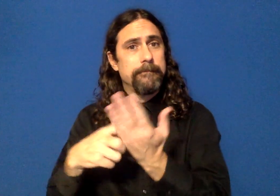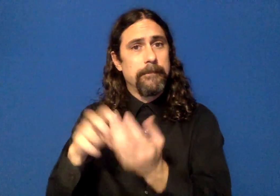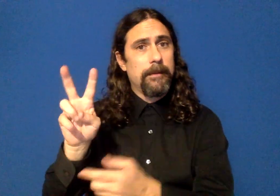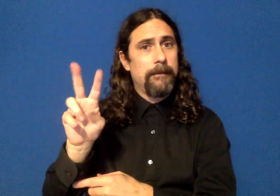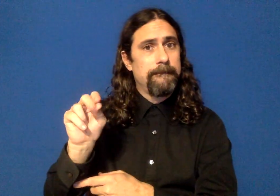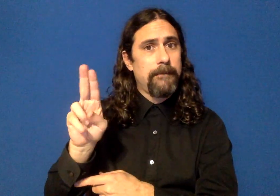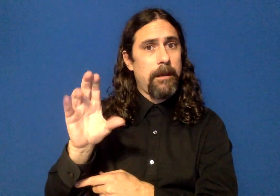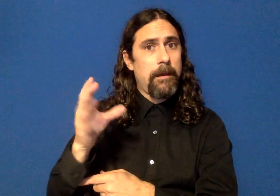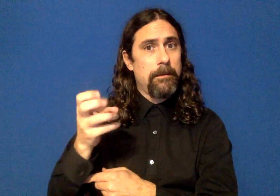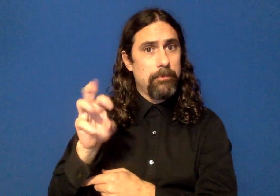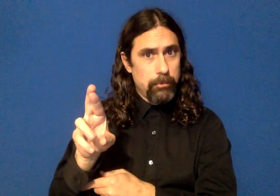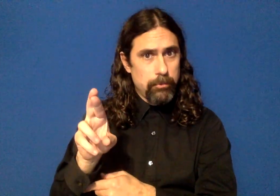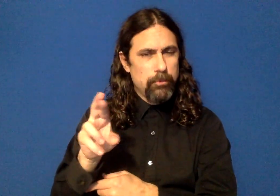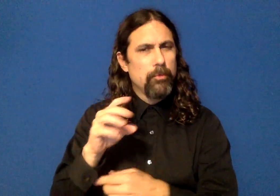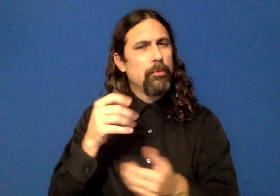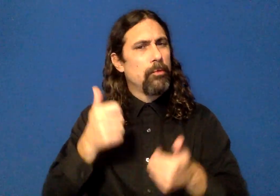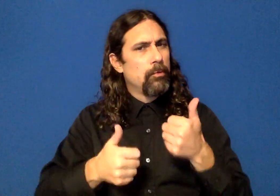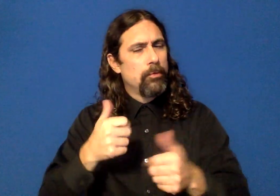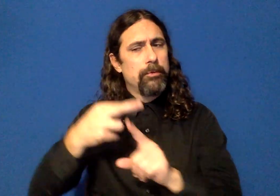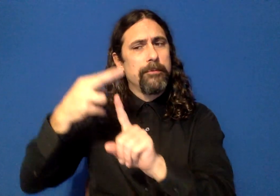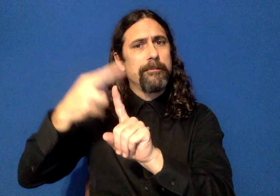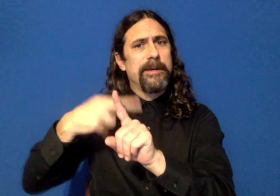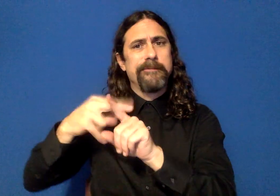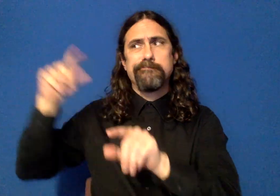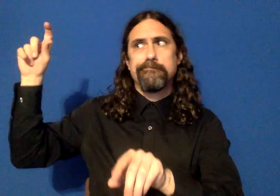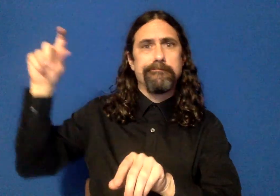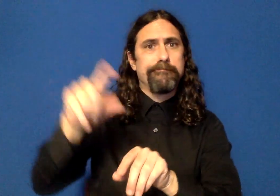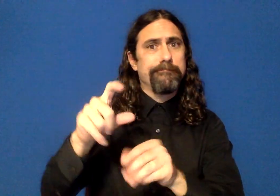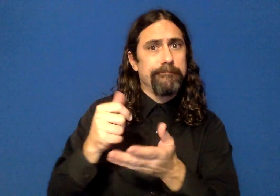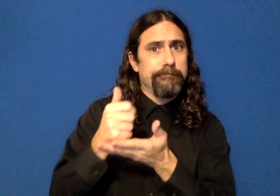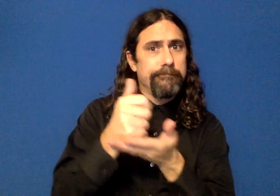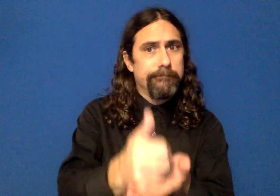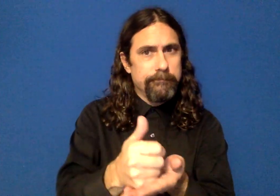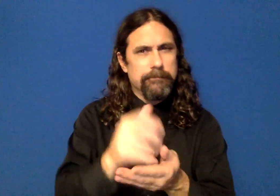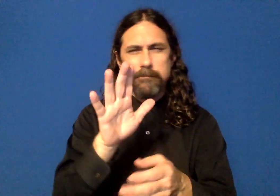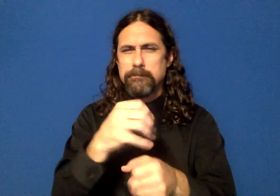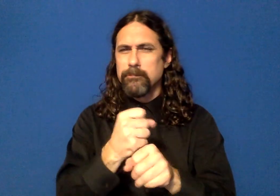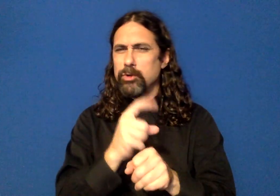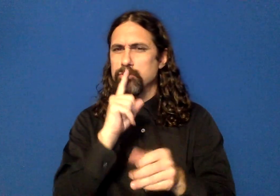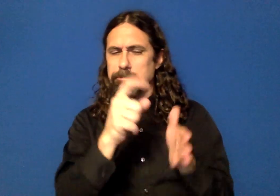If you have a voucher or rental subsidy, make sure to indicate that in your profile.